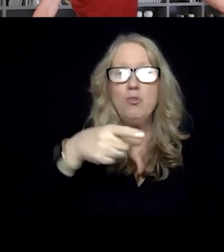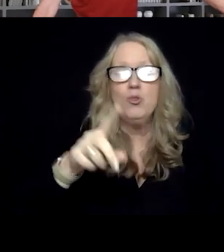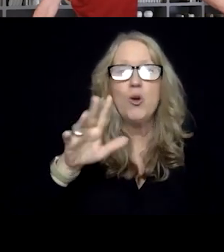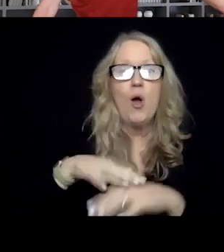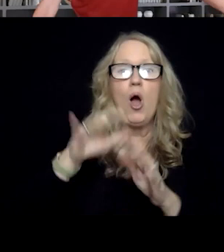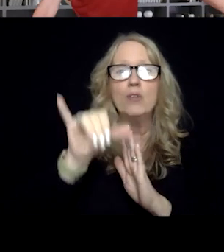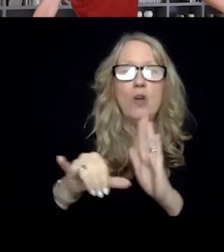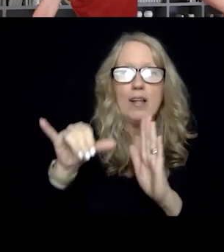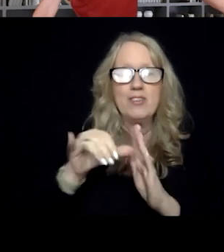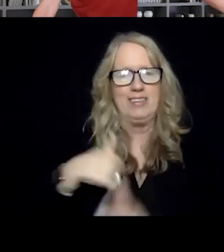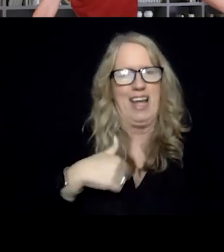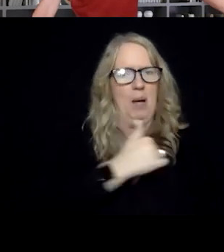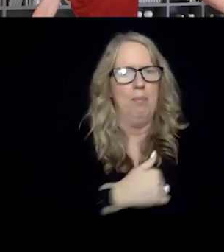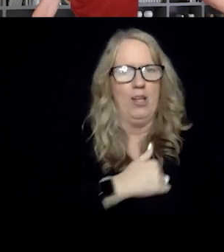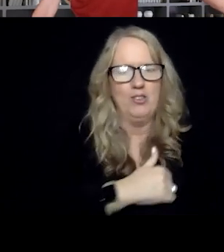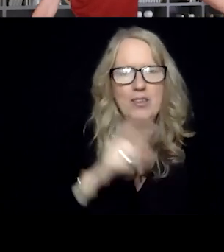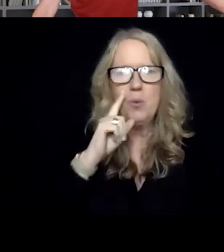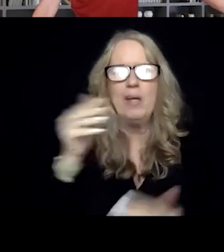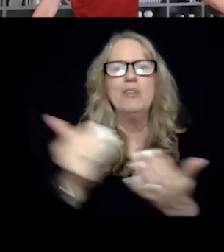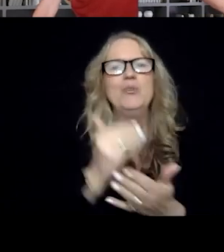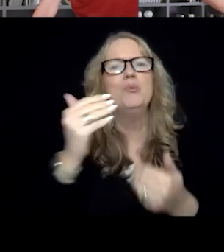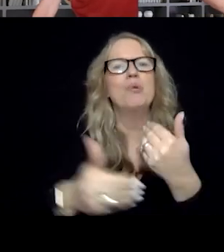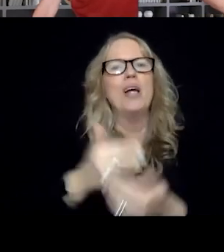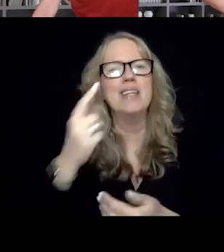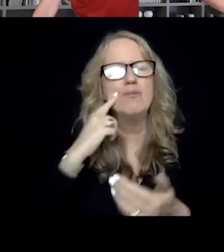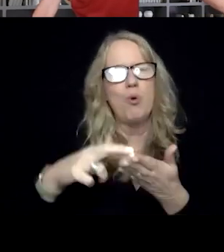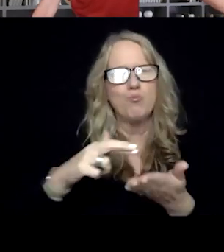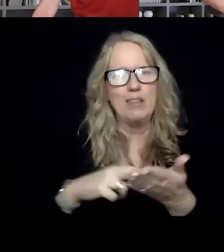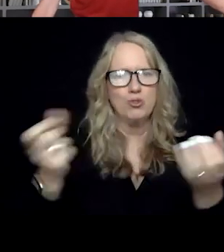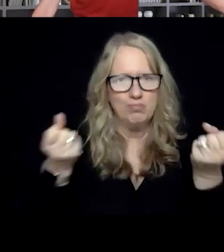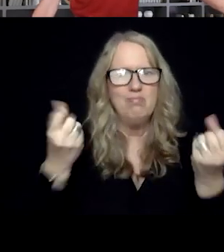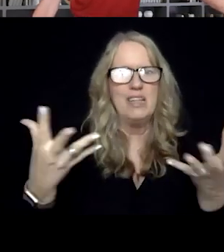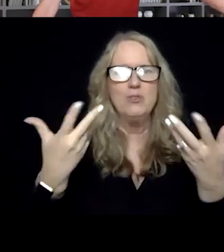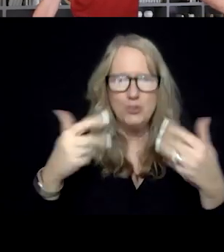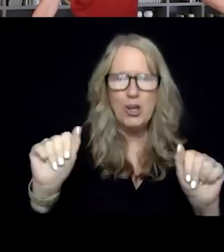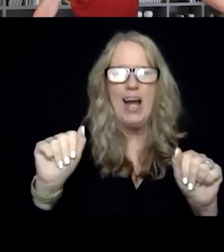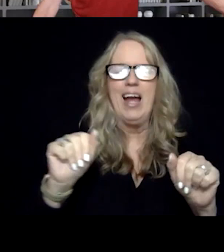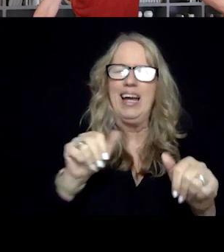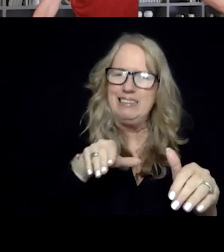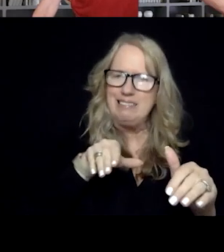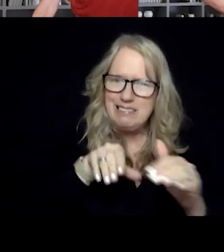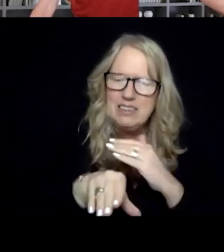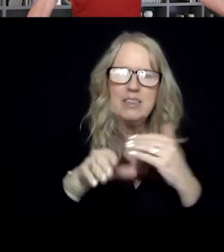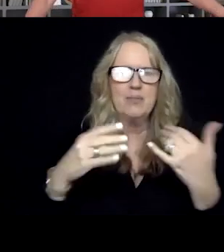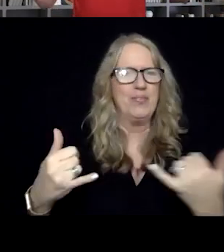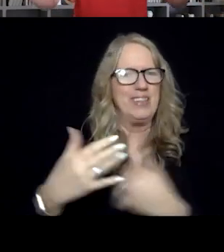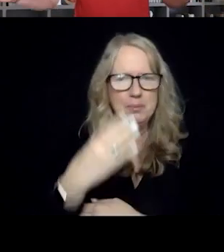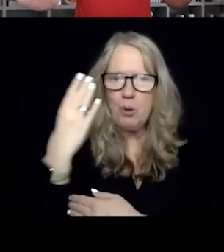I APOLOGIZE. WE HAVE A NEW PROCESS OF REGISTRATION AND I KNOW THAT A LOT OF YOU TRIED TO GET IN AND WE TRIED TO LET AS MANY OF